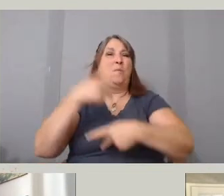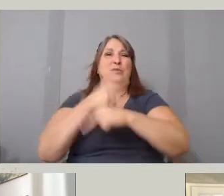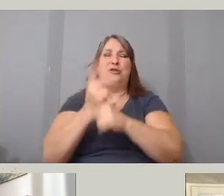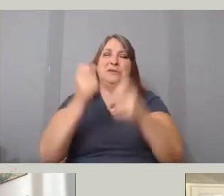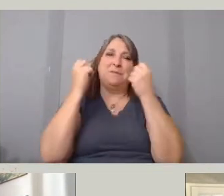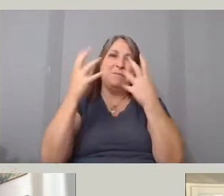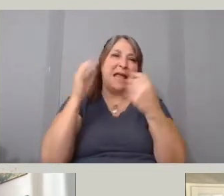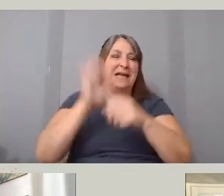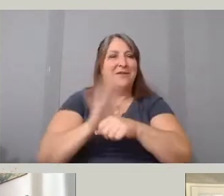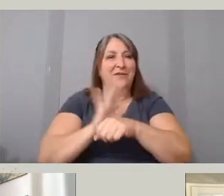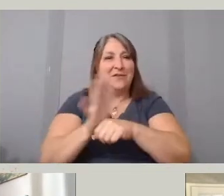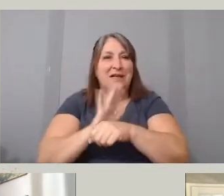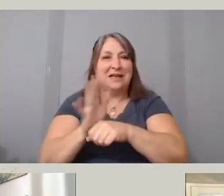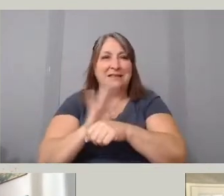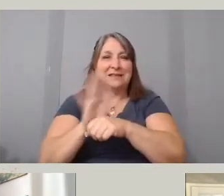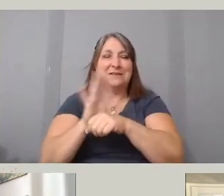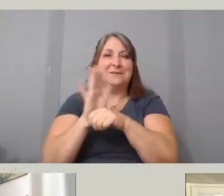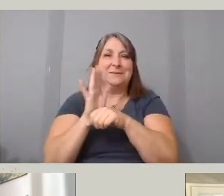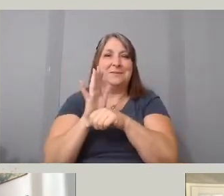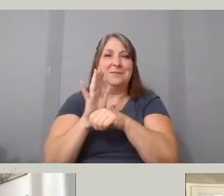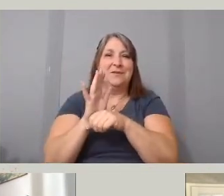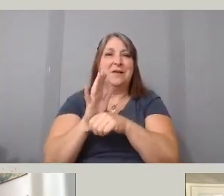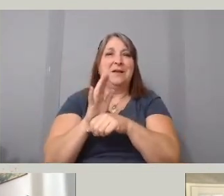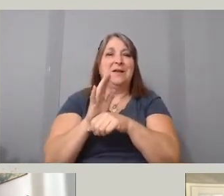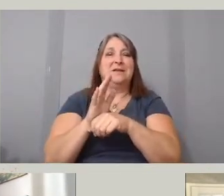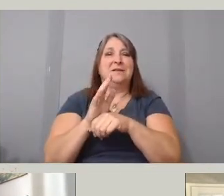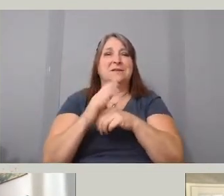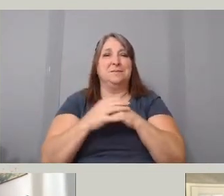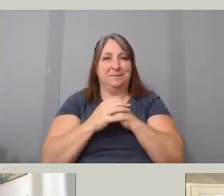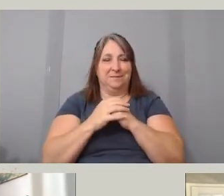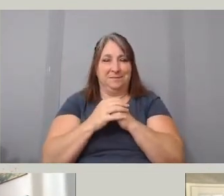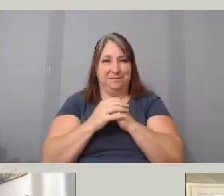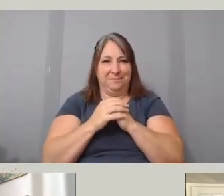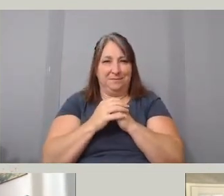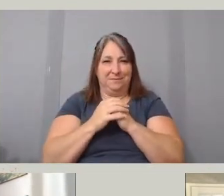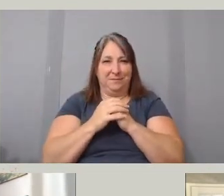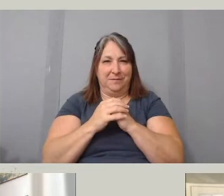by BIPOC makers and continues to do an outstanding job.